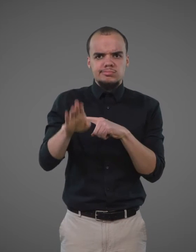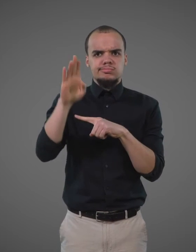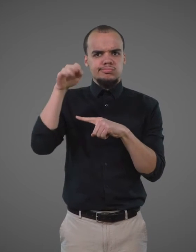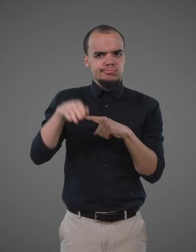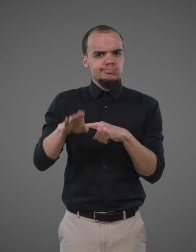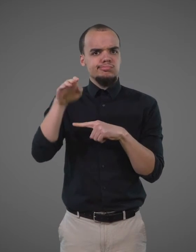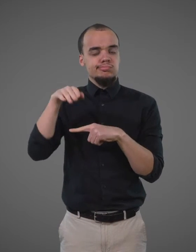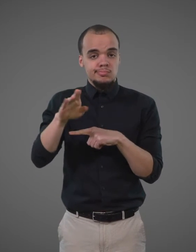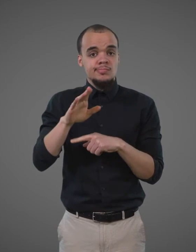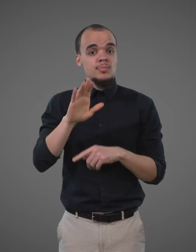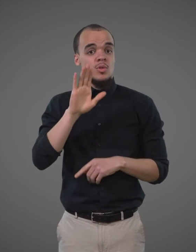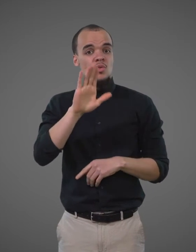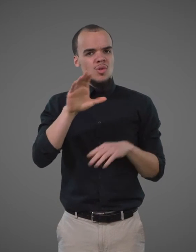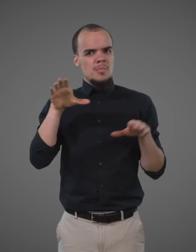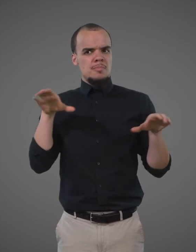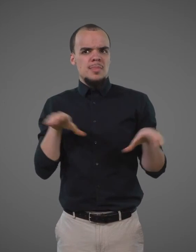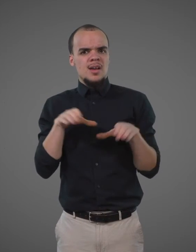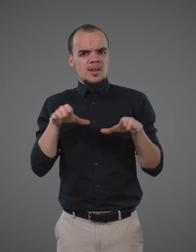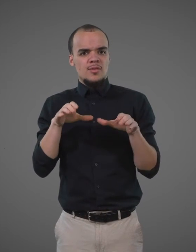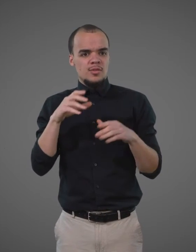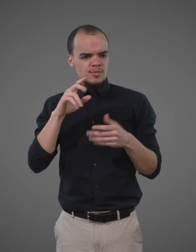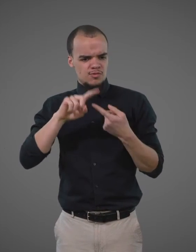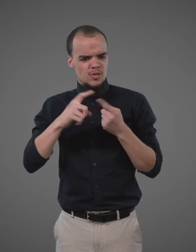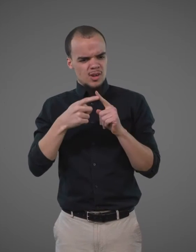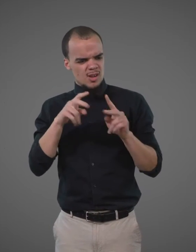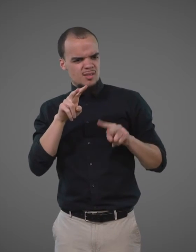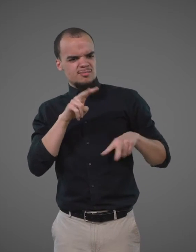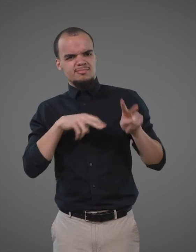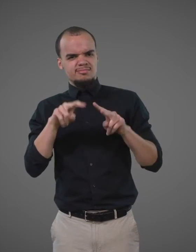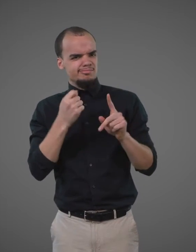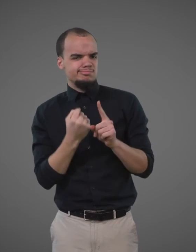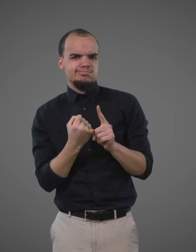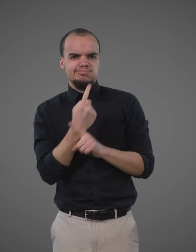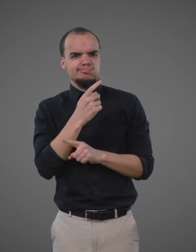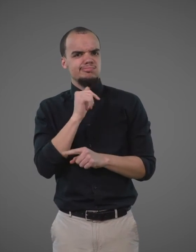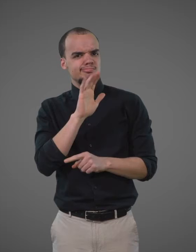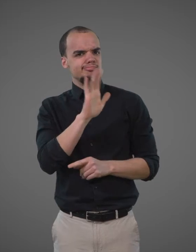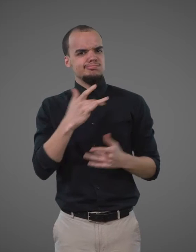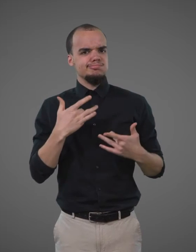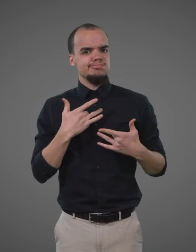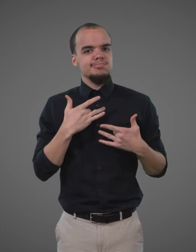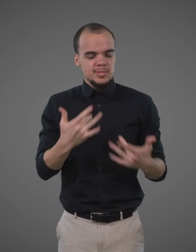Your mood swings up and down. Your friends notice that you are not behaving as you usually do.